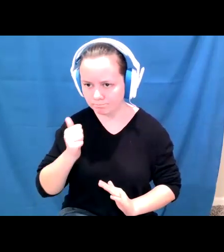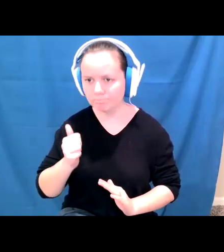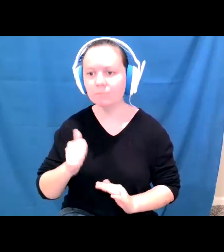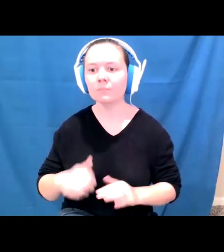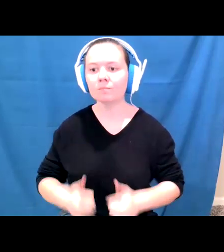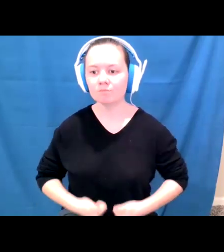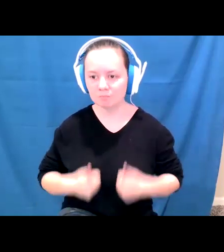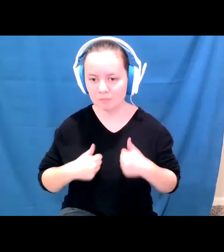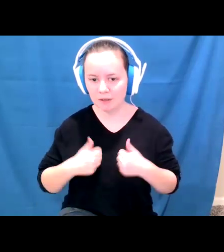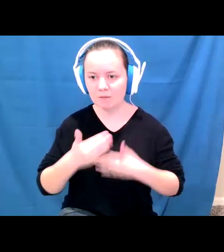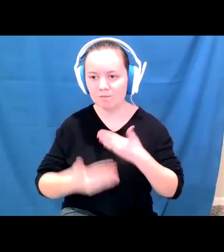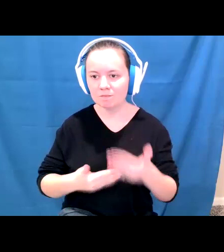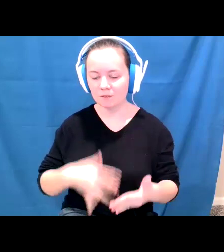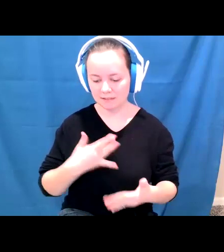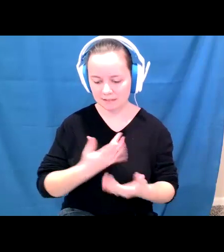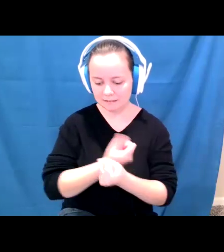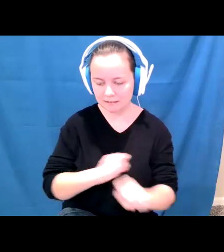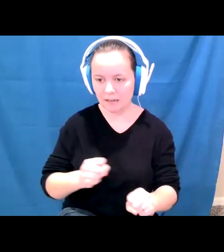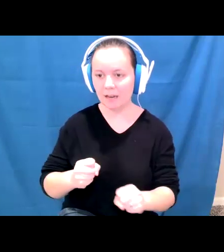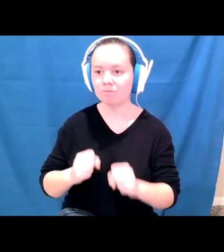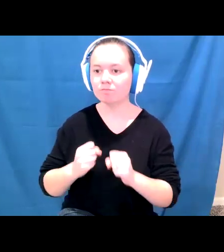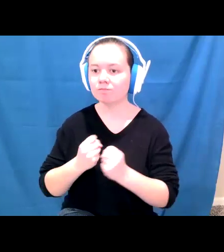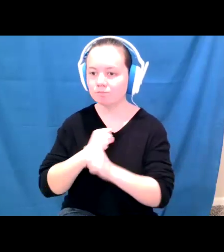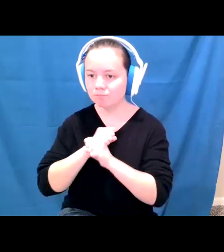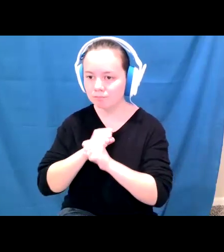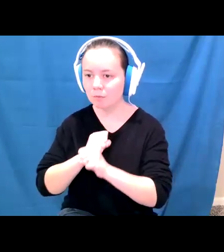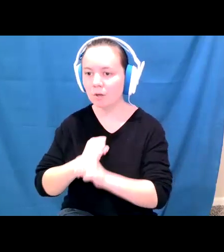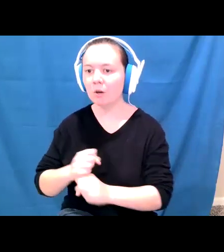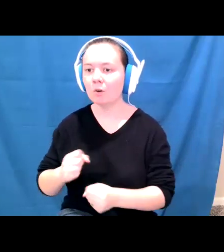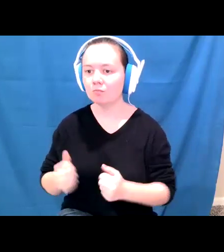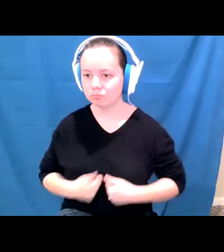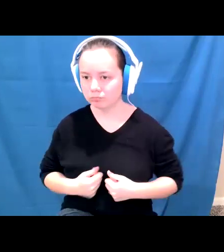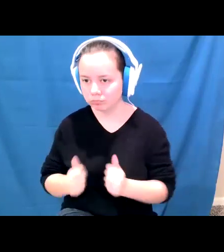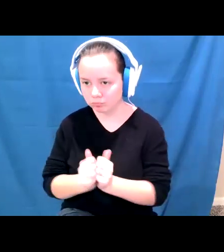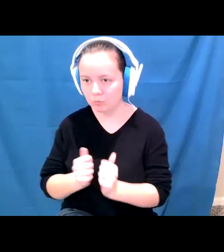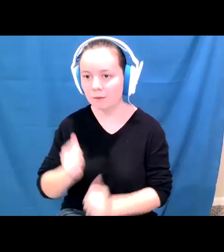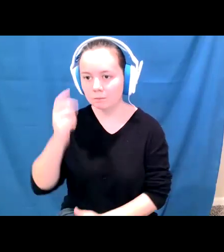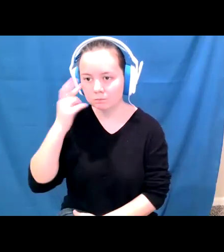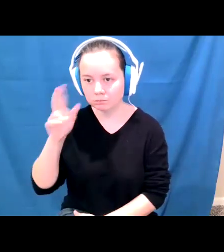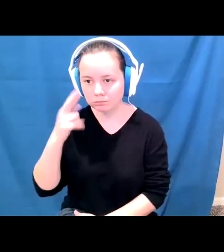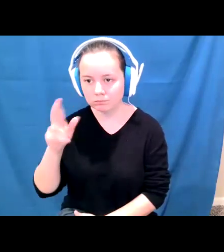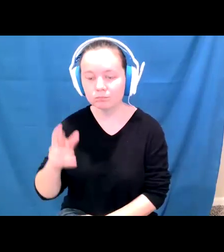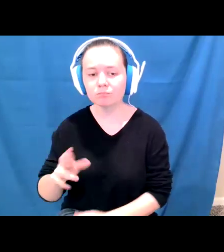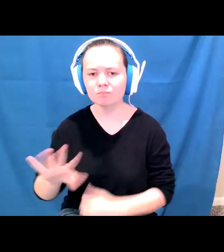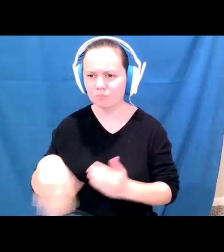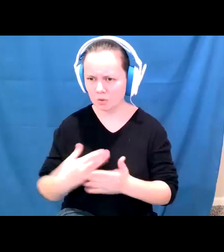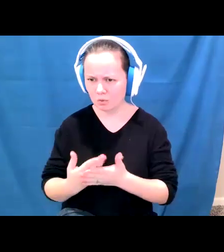Like all of us, older adults and people with disabilities deserve to live in the place and community they choose